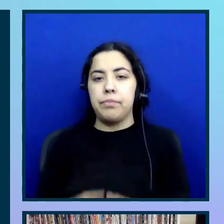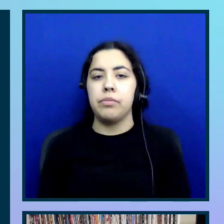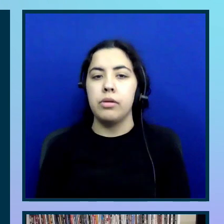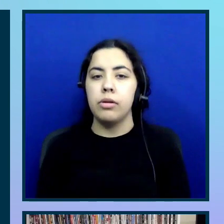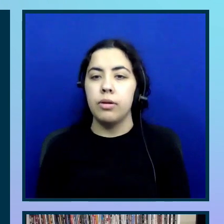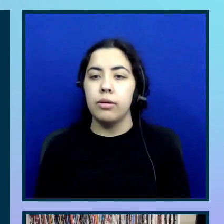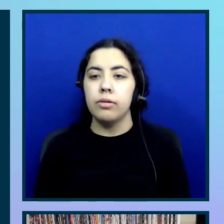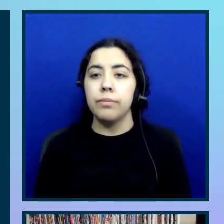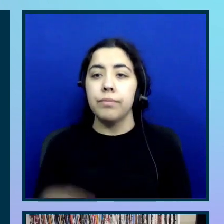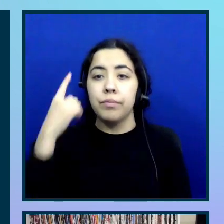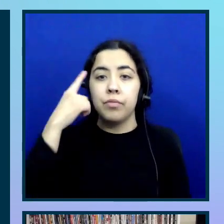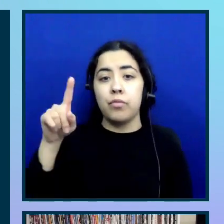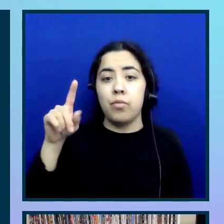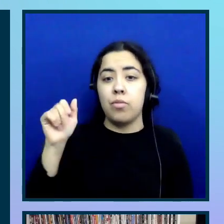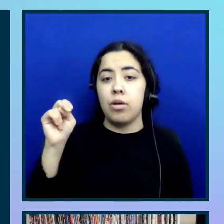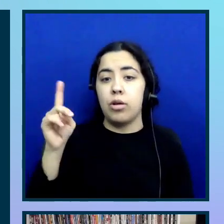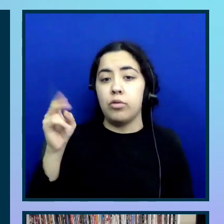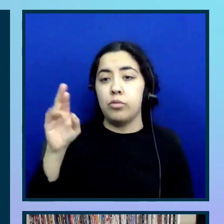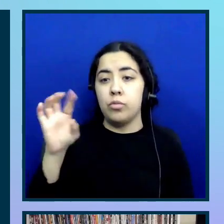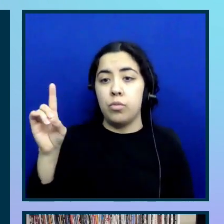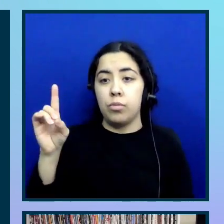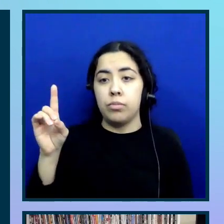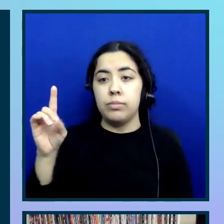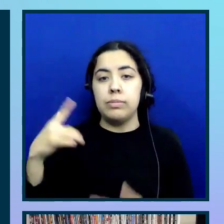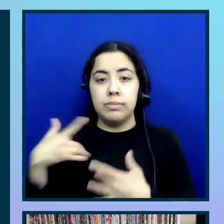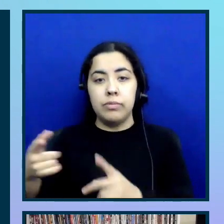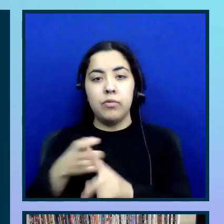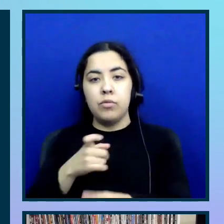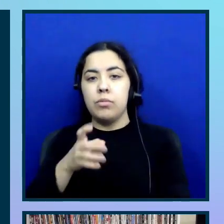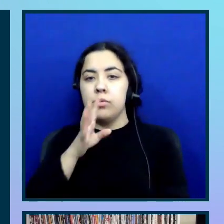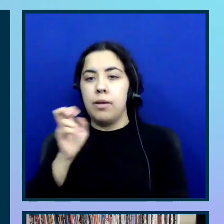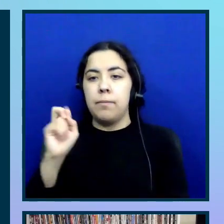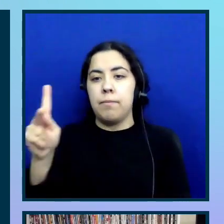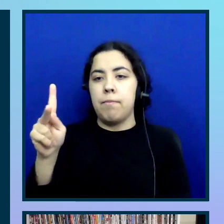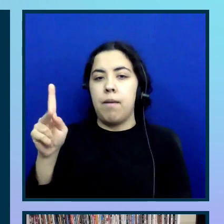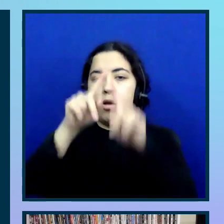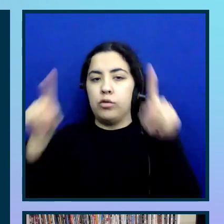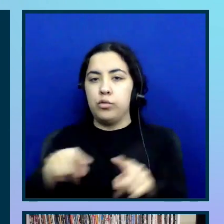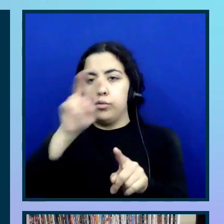For Android, most Android devices come with a screen reader called TalkBack. If your device does not have this available,